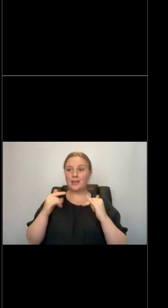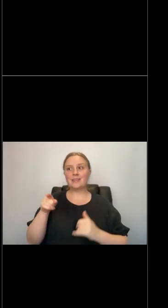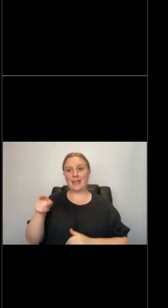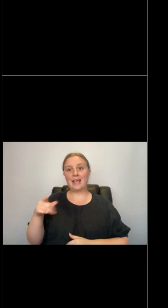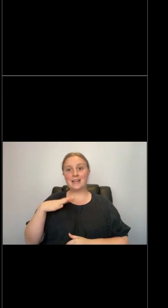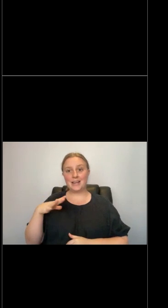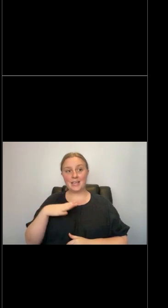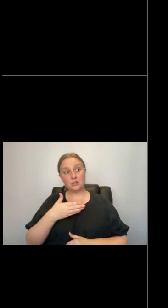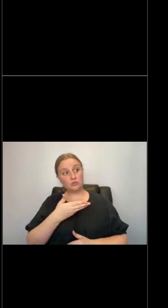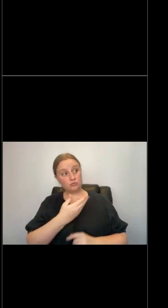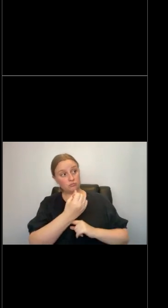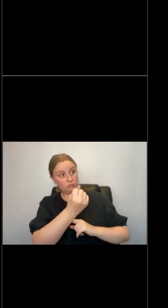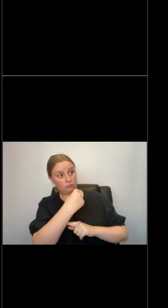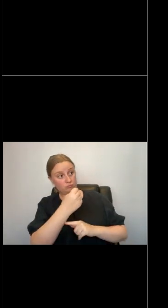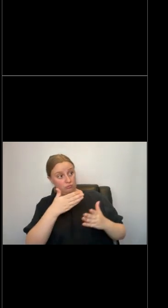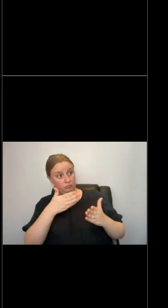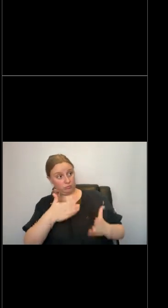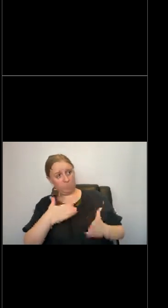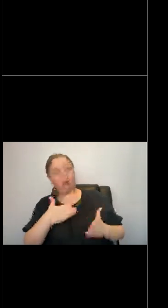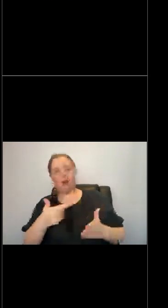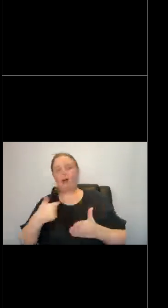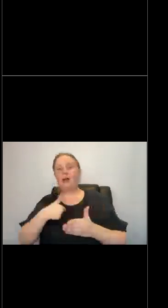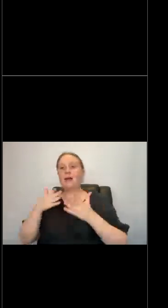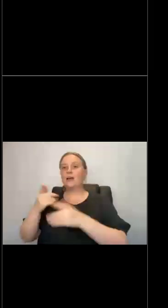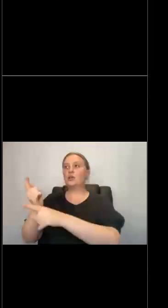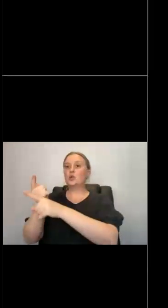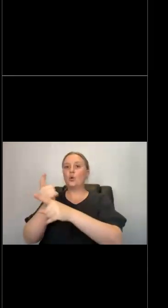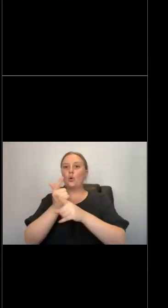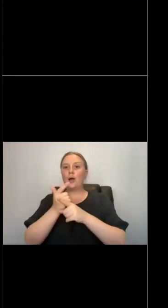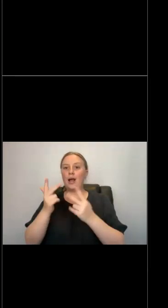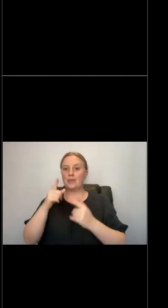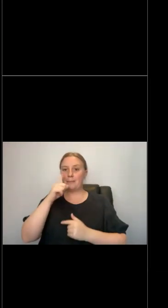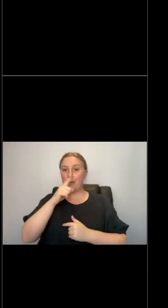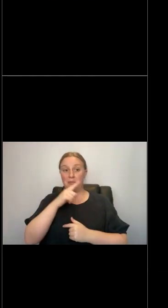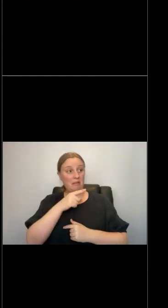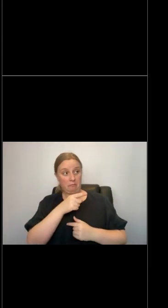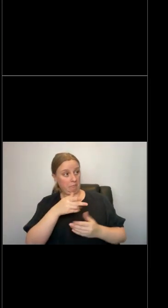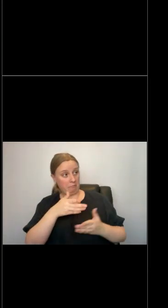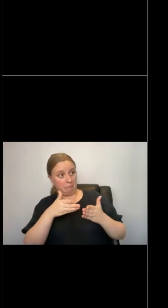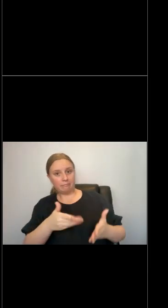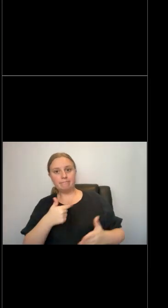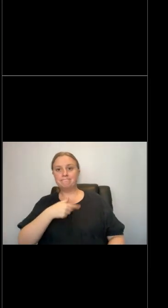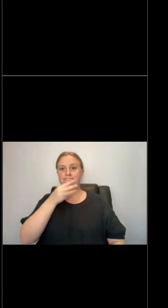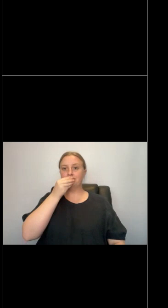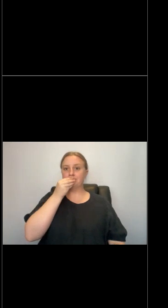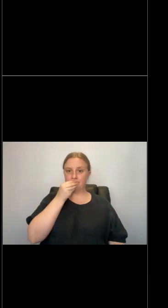So that's very, very important. Now, if a person has been notified of the hearings,